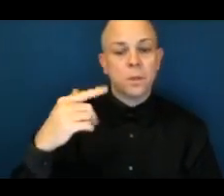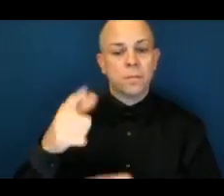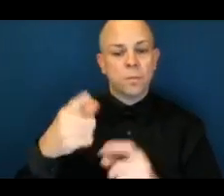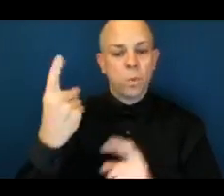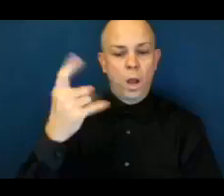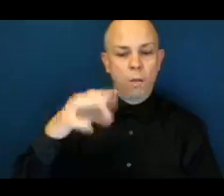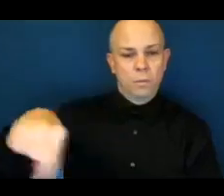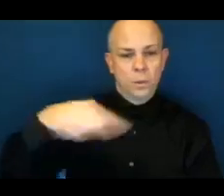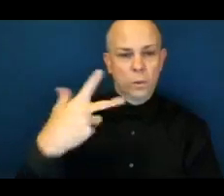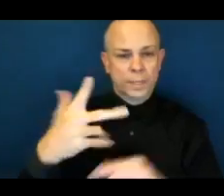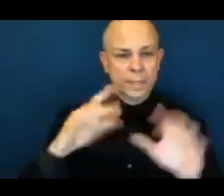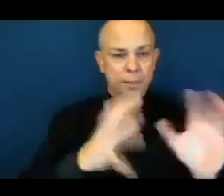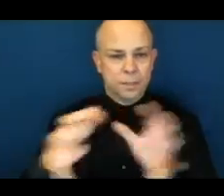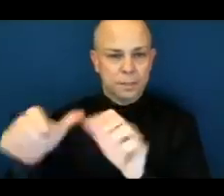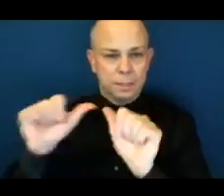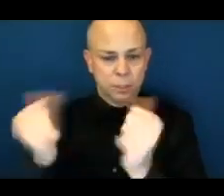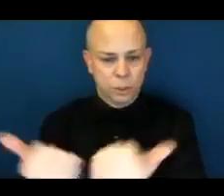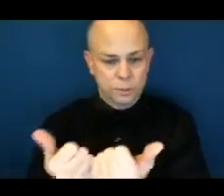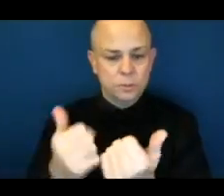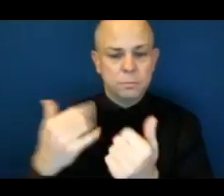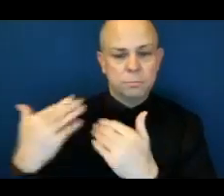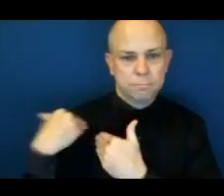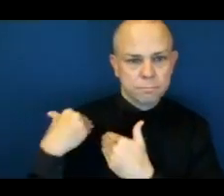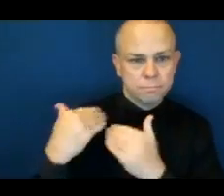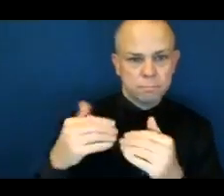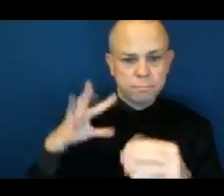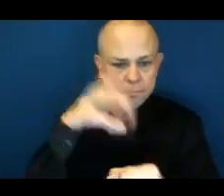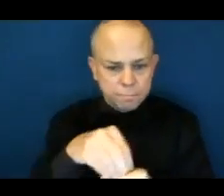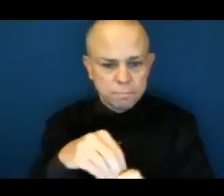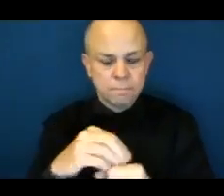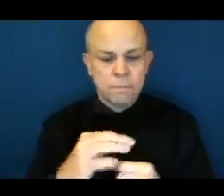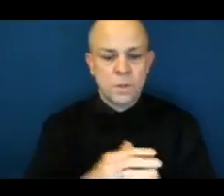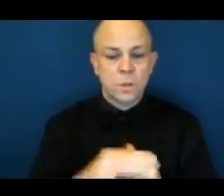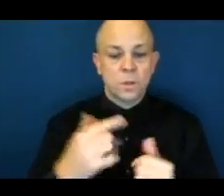this evening on behalf of the BLM the Oregon Department of Forestry and